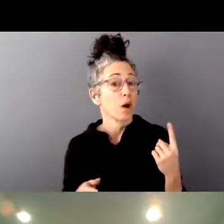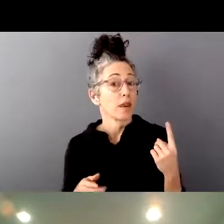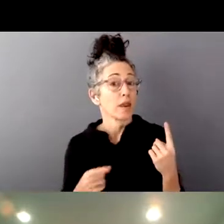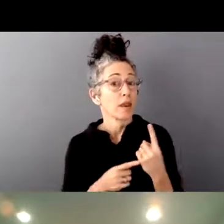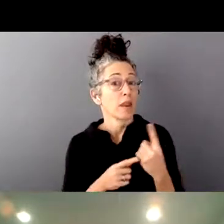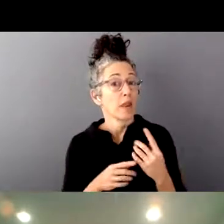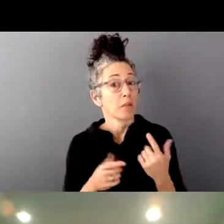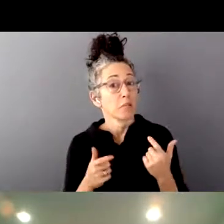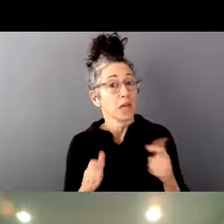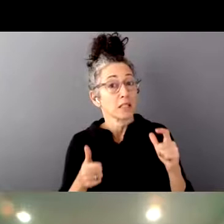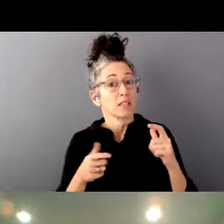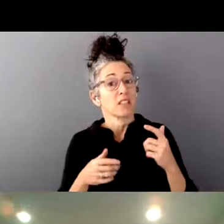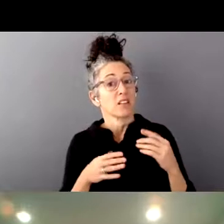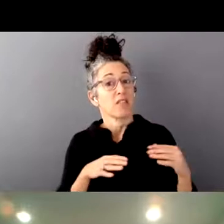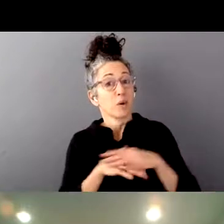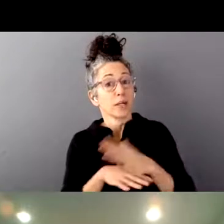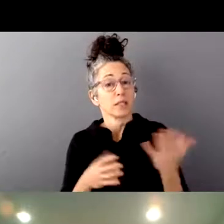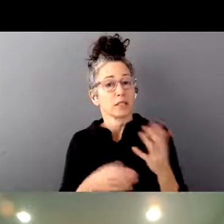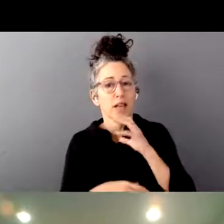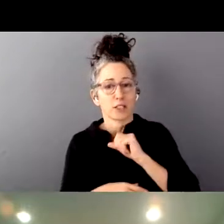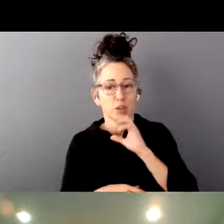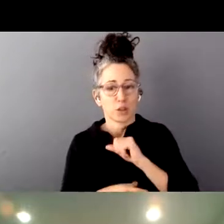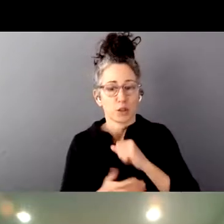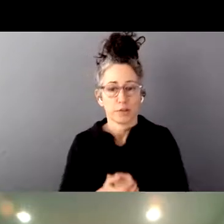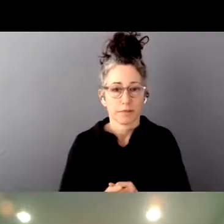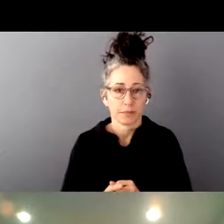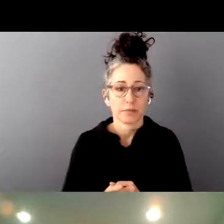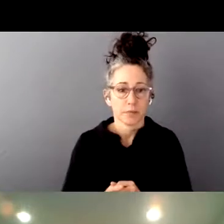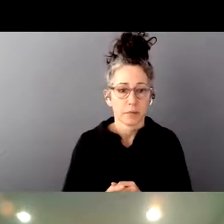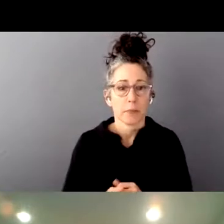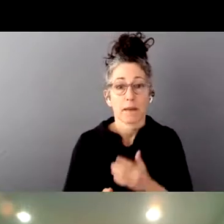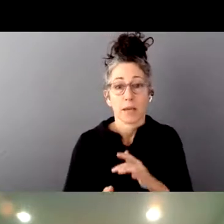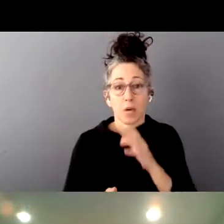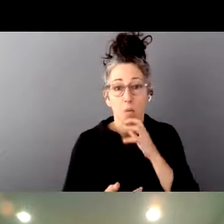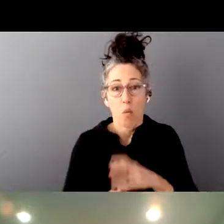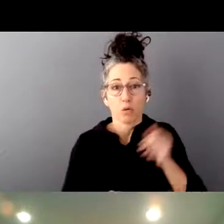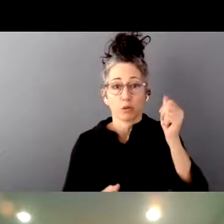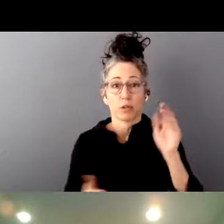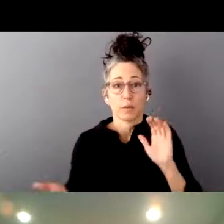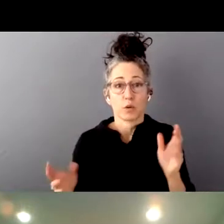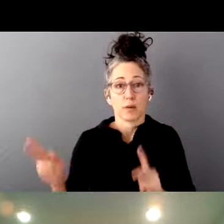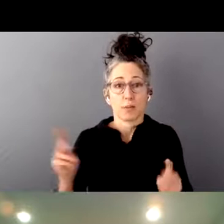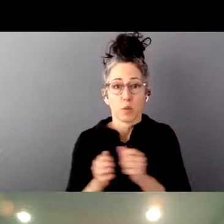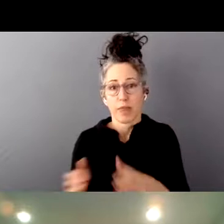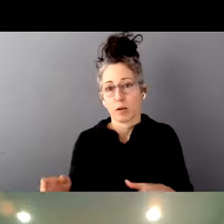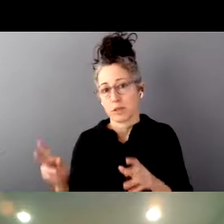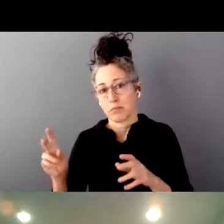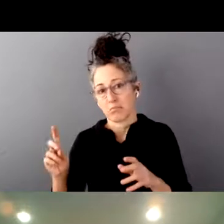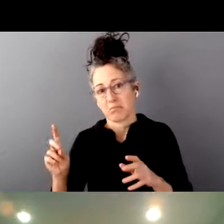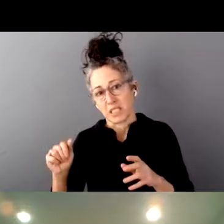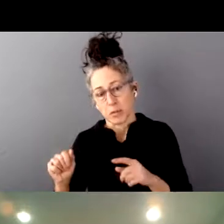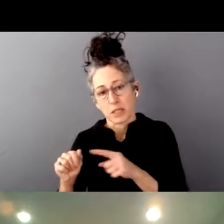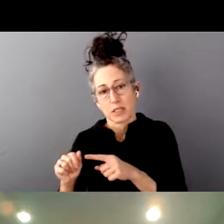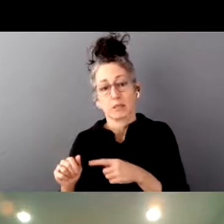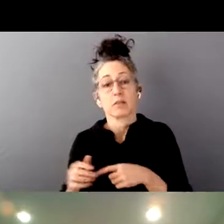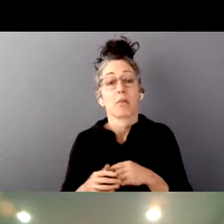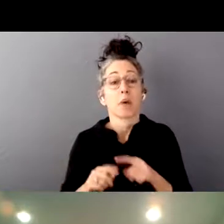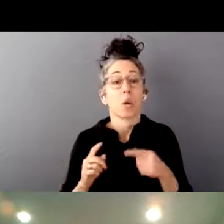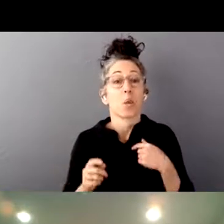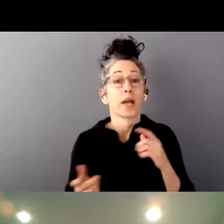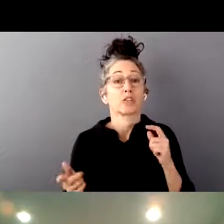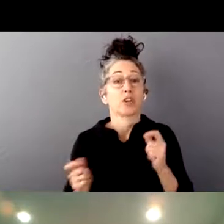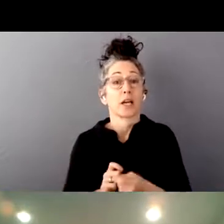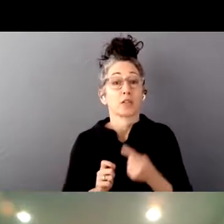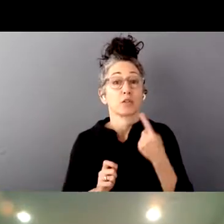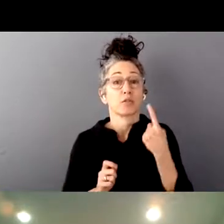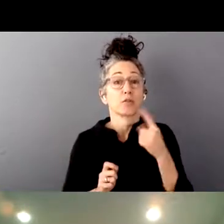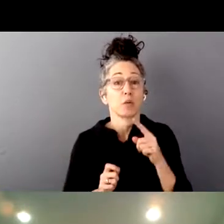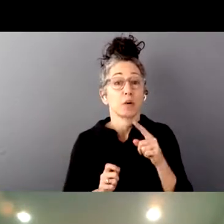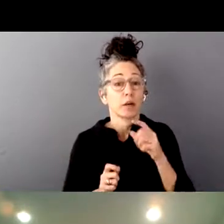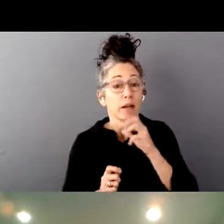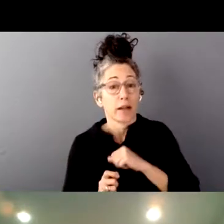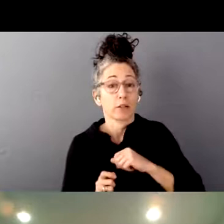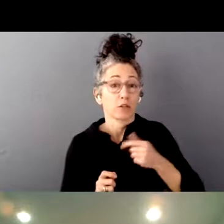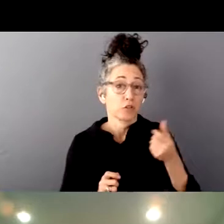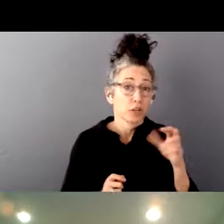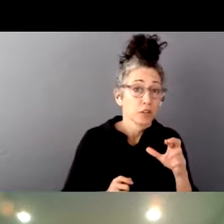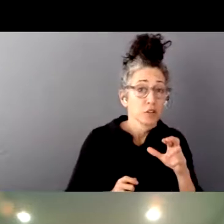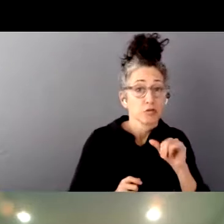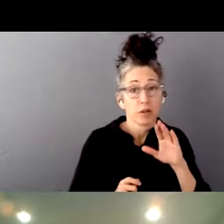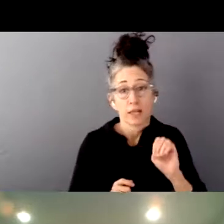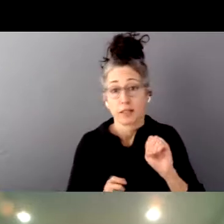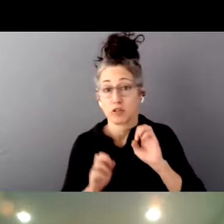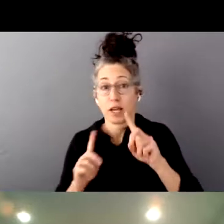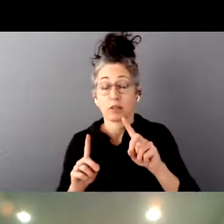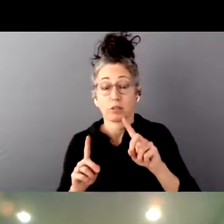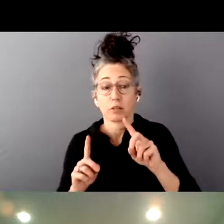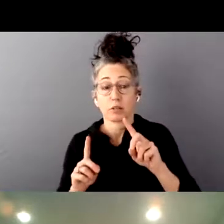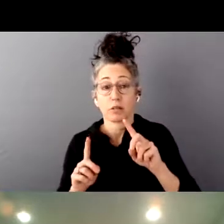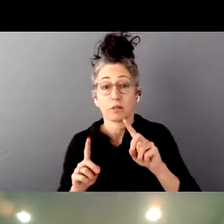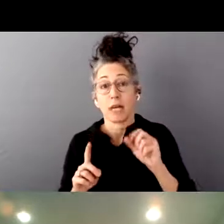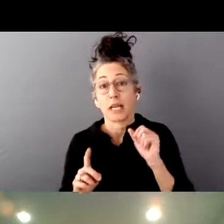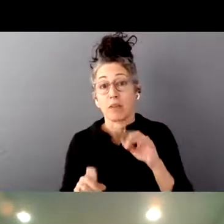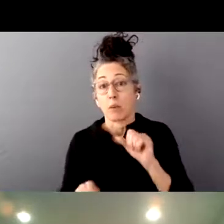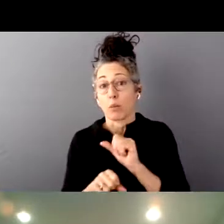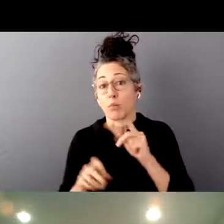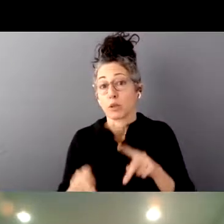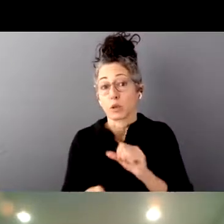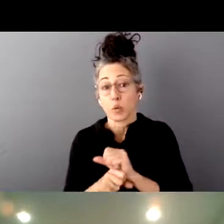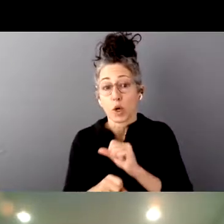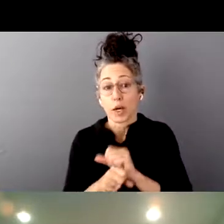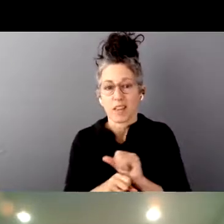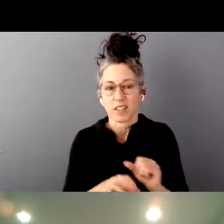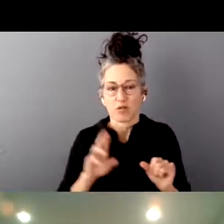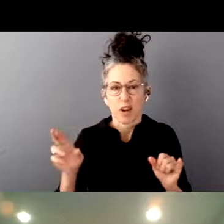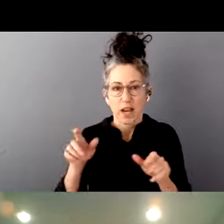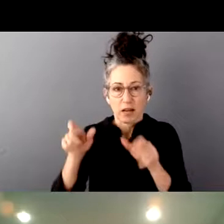in the current population survey are generally older than people without disabilities. But when we adjust for age as well as gender, race, education, and whether the person is employed or not, which is shown on the right-hand side, a statistically significant difference remains.